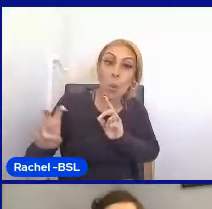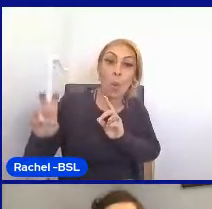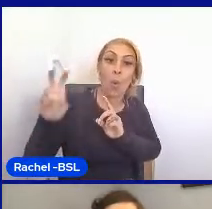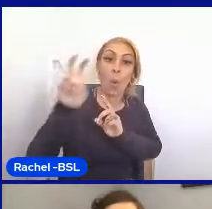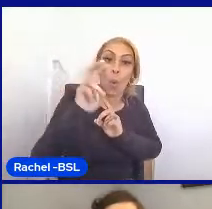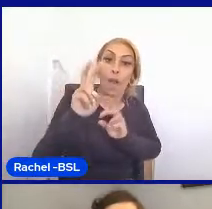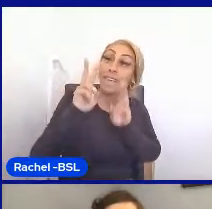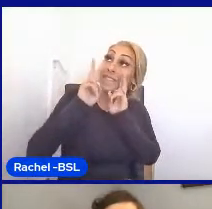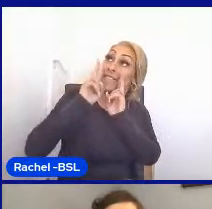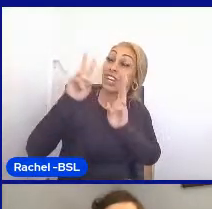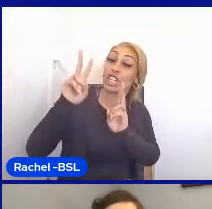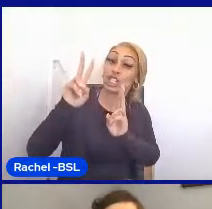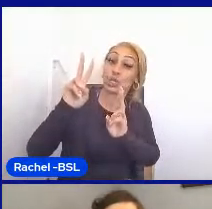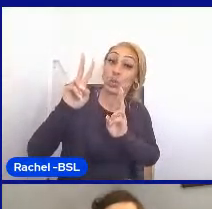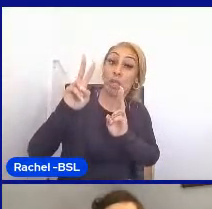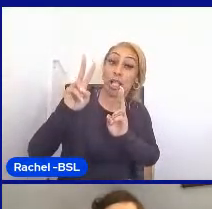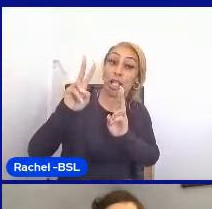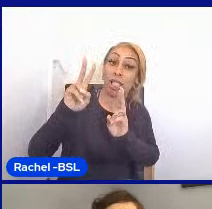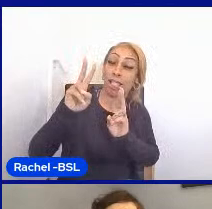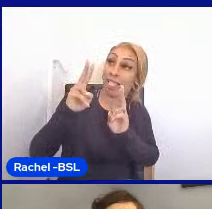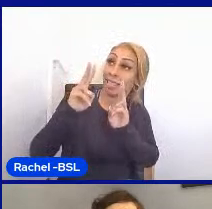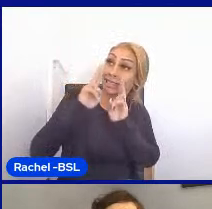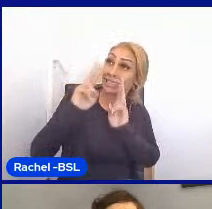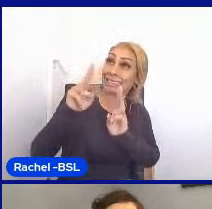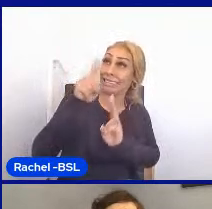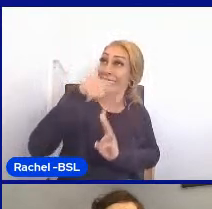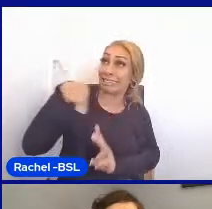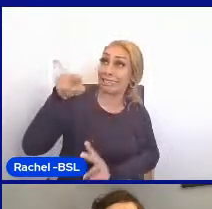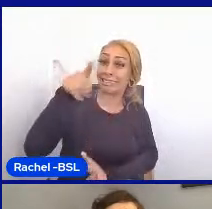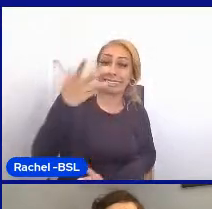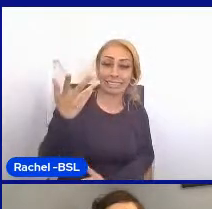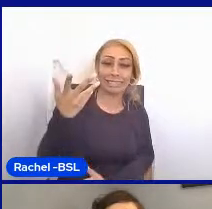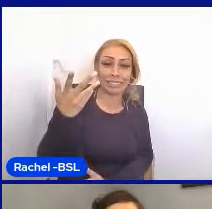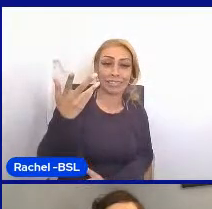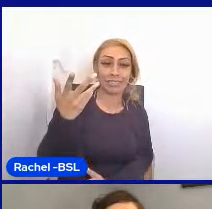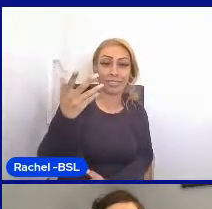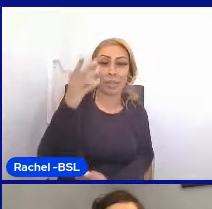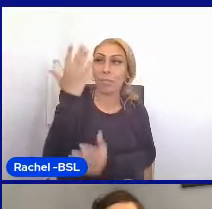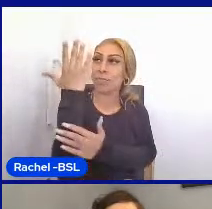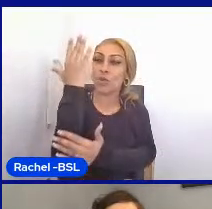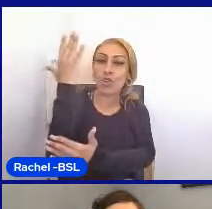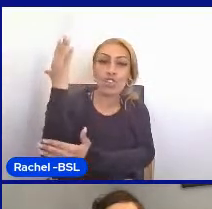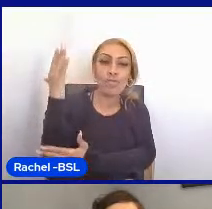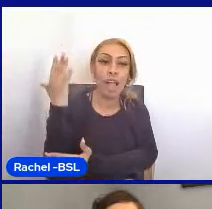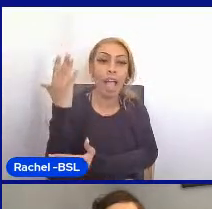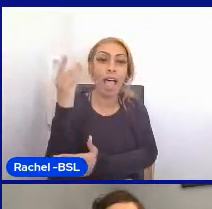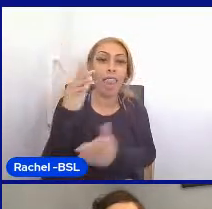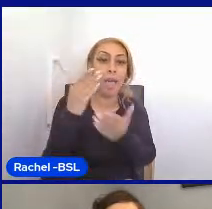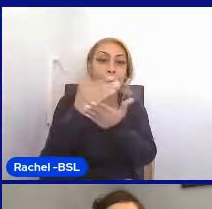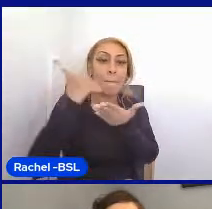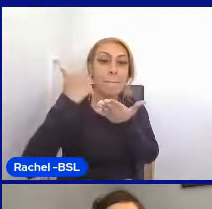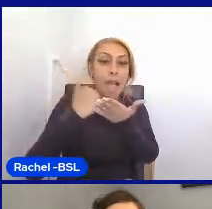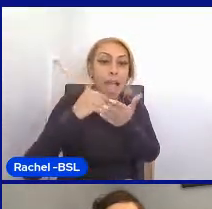place meeting project. When people come on the tour, they can visually see cultural elements, parts of the murals